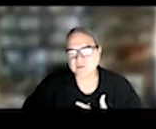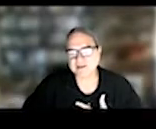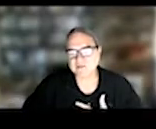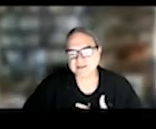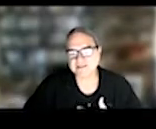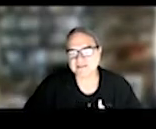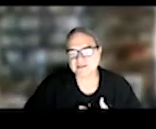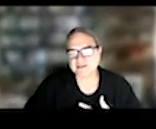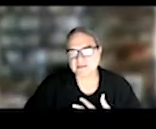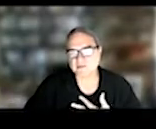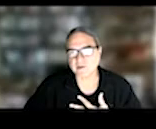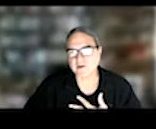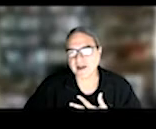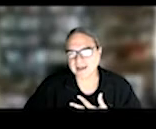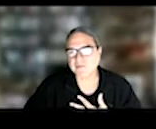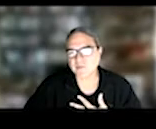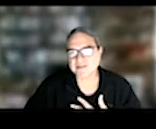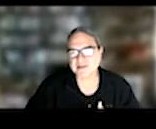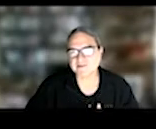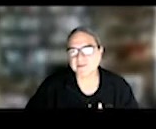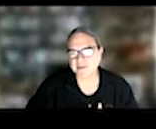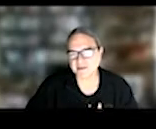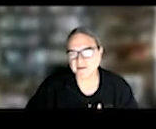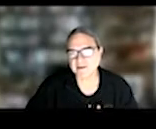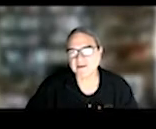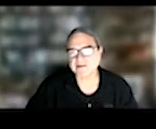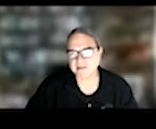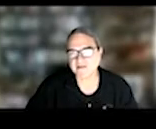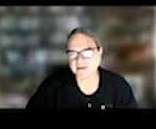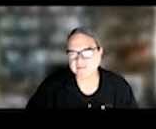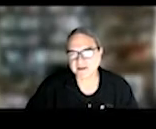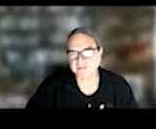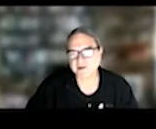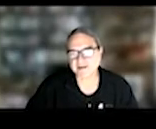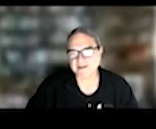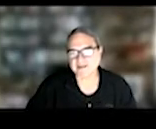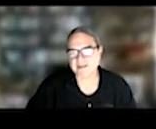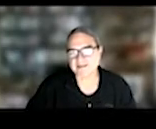the 2020 census there were about 9.7 million self-identified American Indians and Alaska